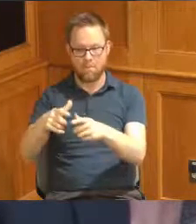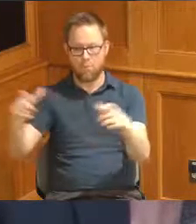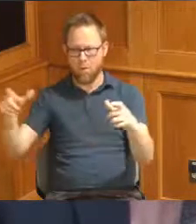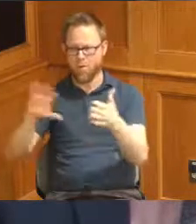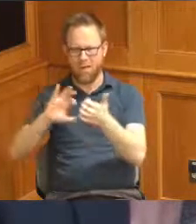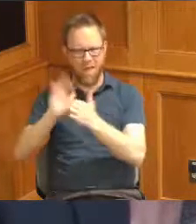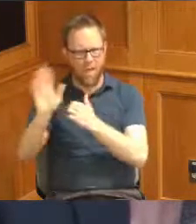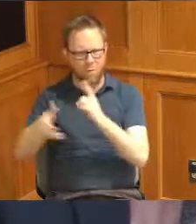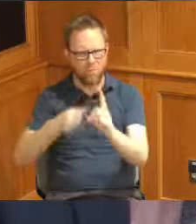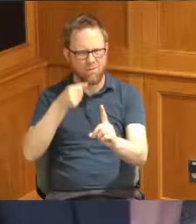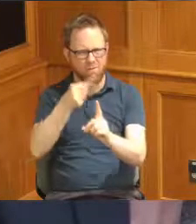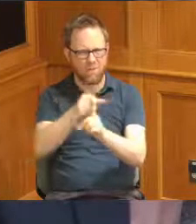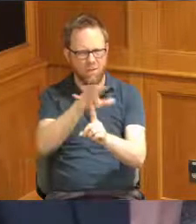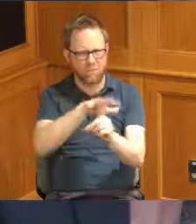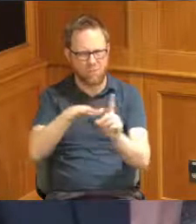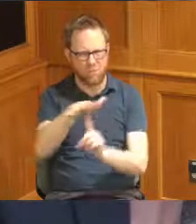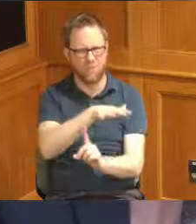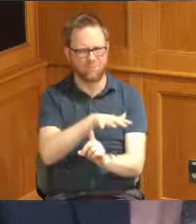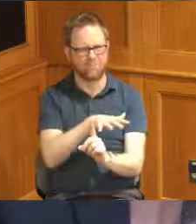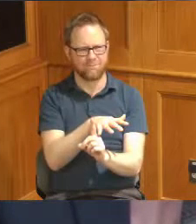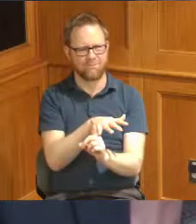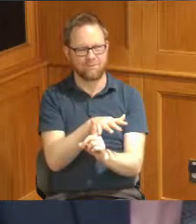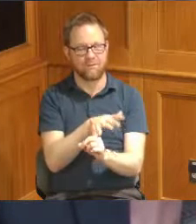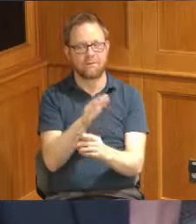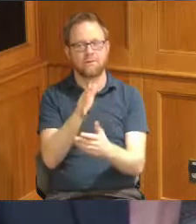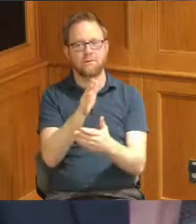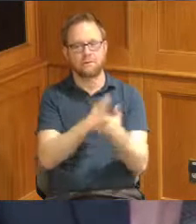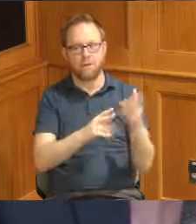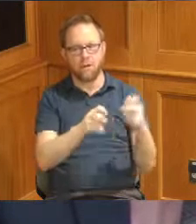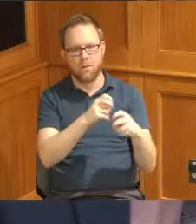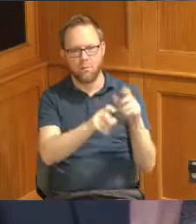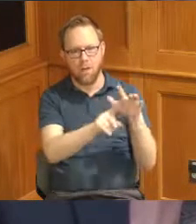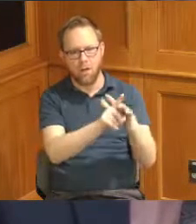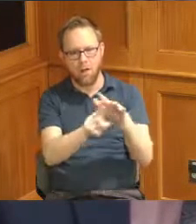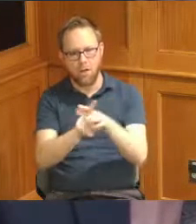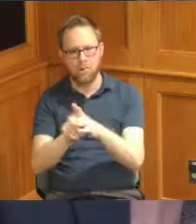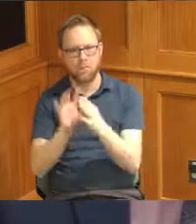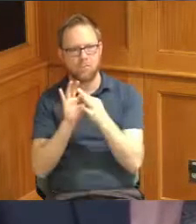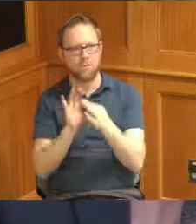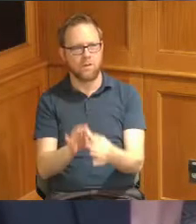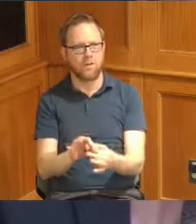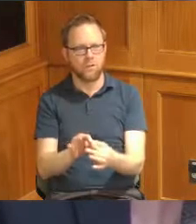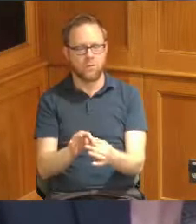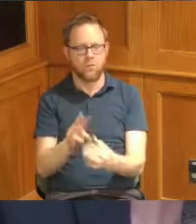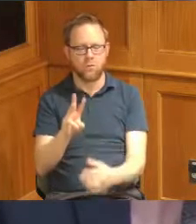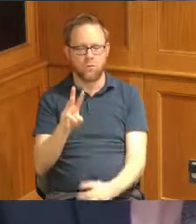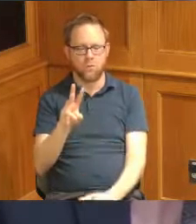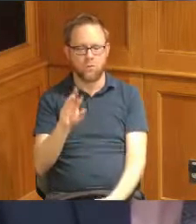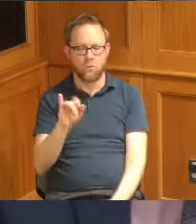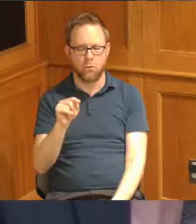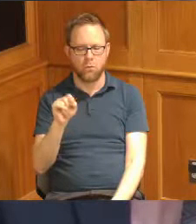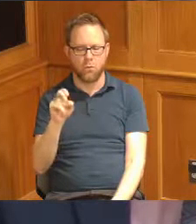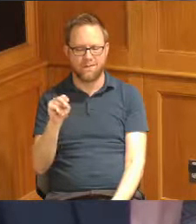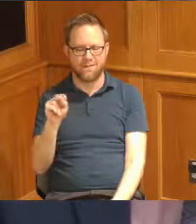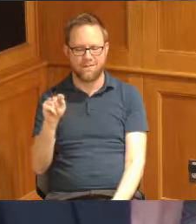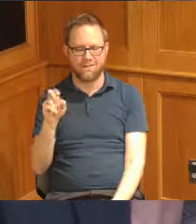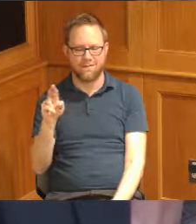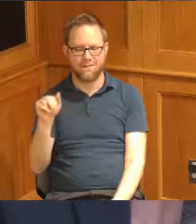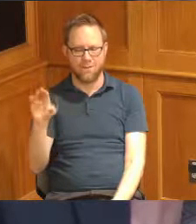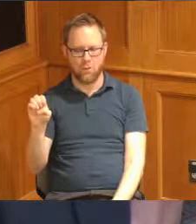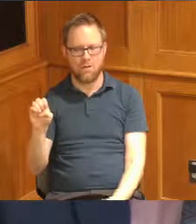talked about we've had some issues related to Winton Terrace and some of the industry that